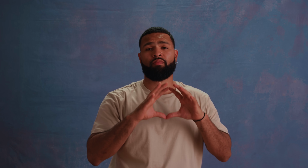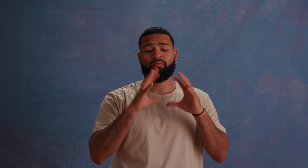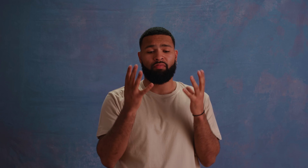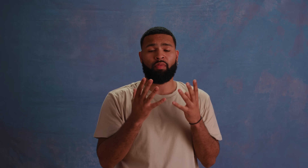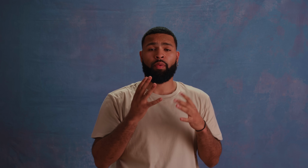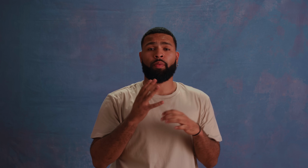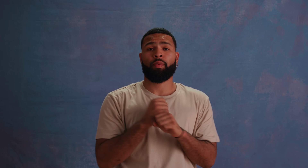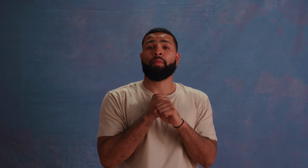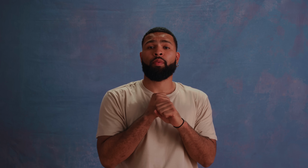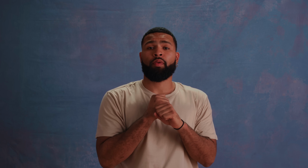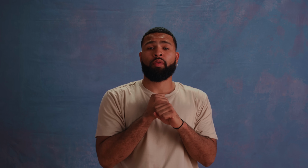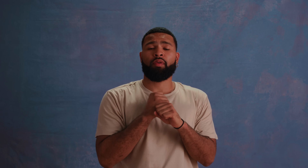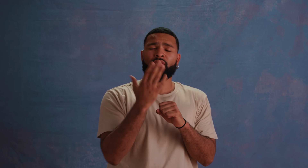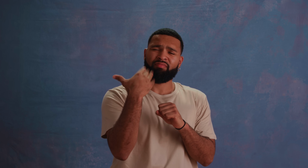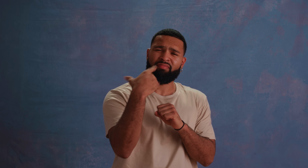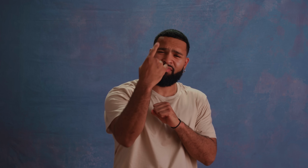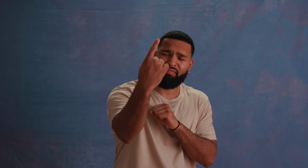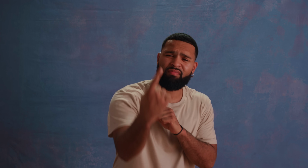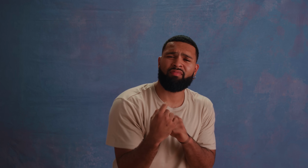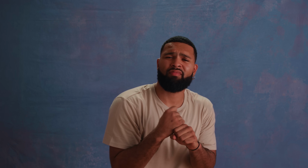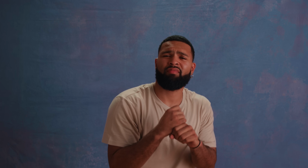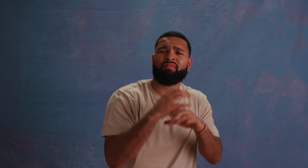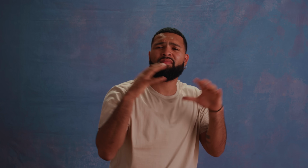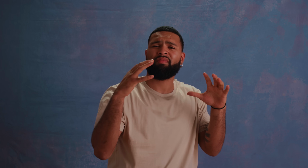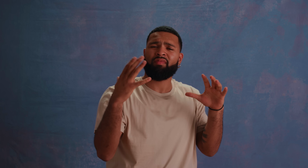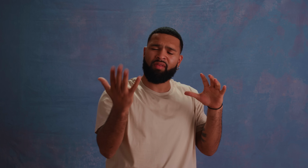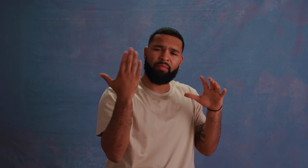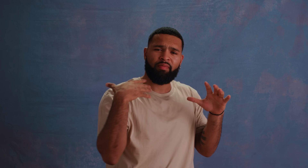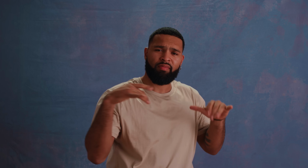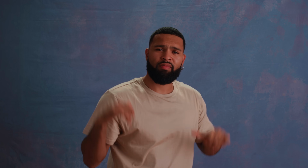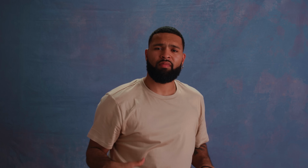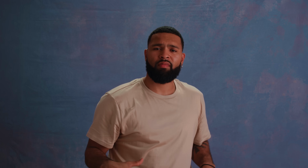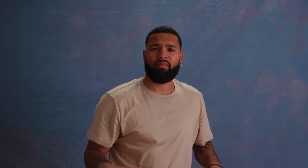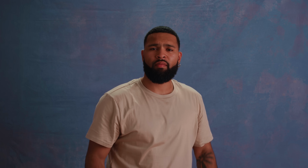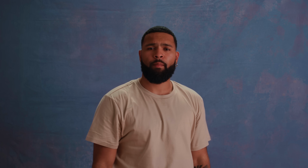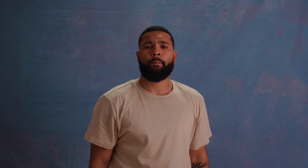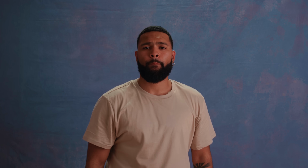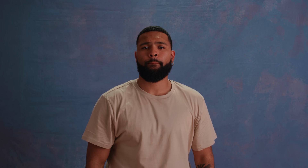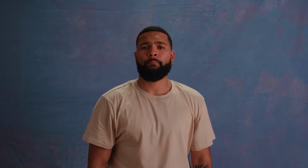if the world was ending you'd come over right?